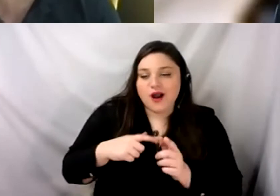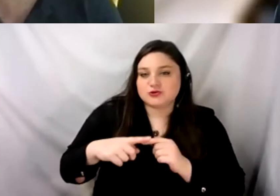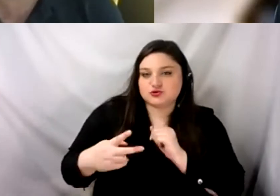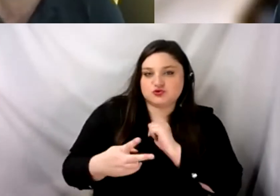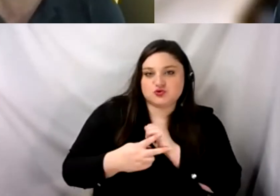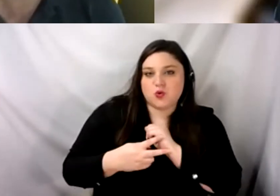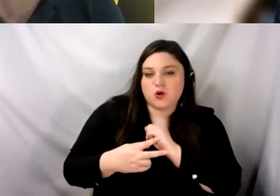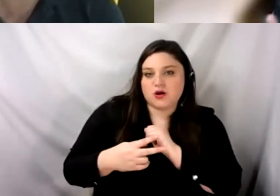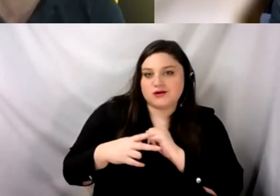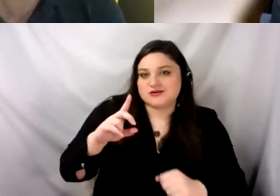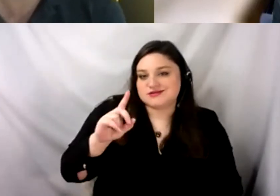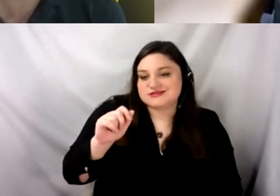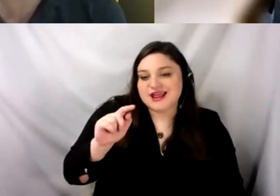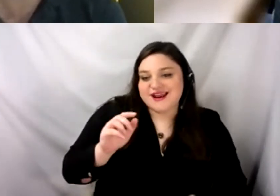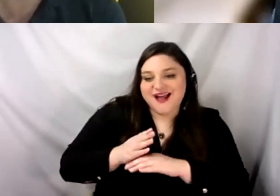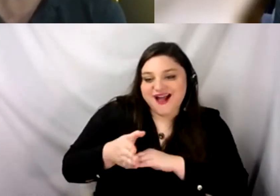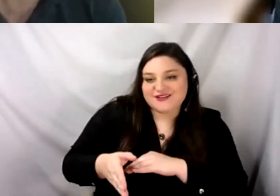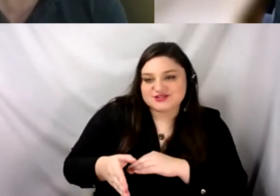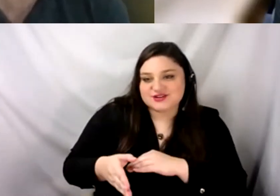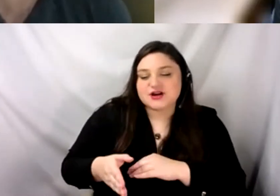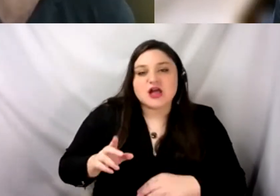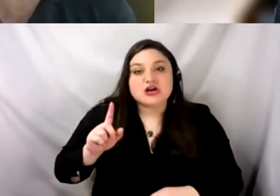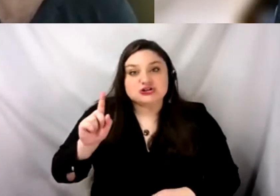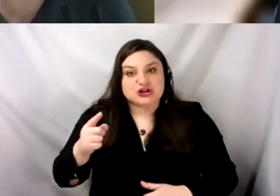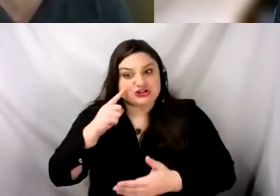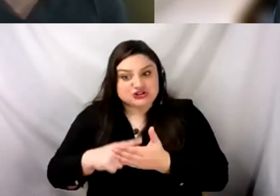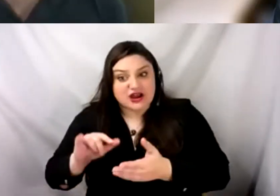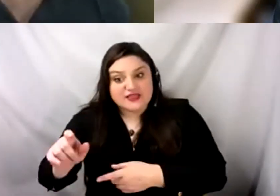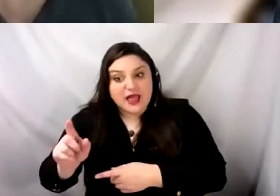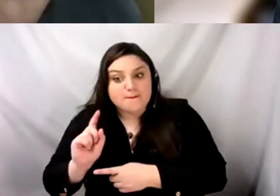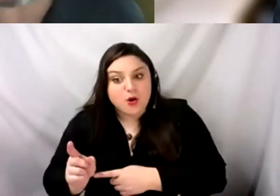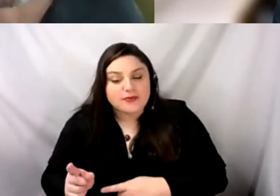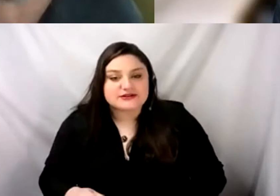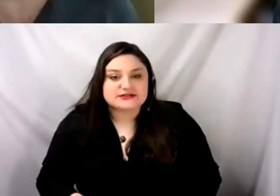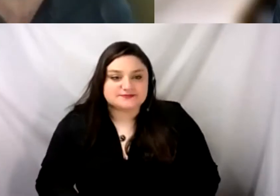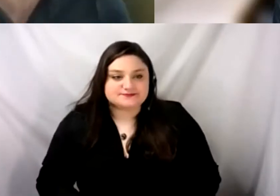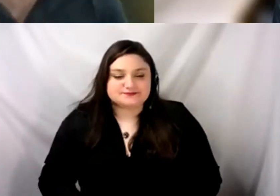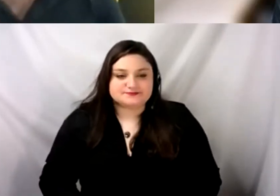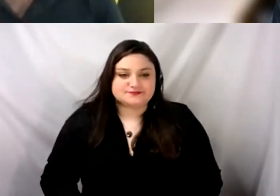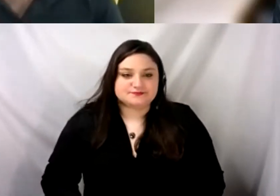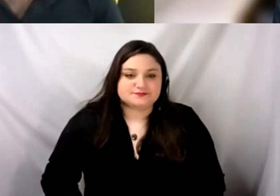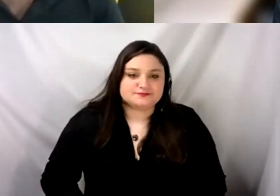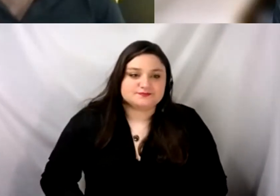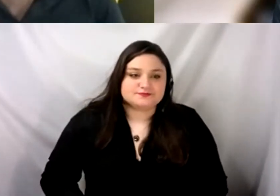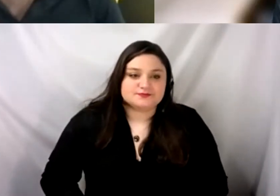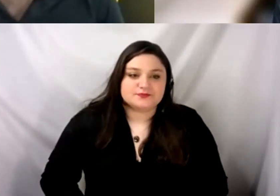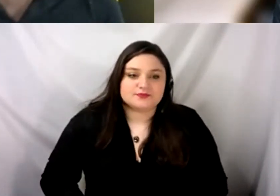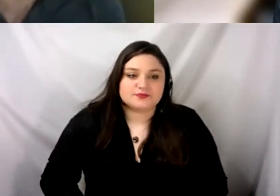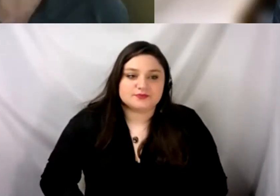moment. GONZALO: No. I don't know and again this is up to each organization. I do not know how